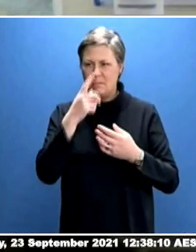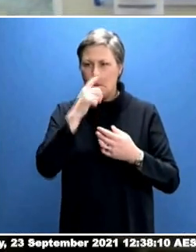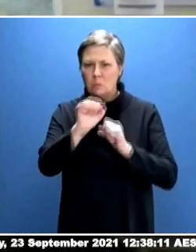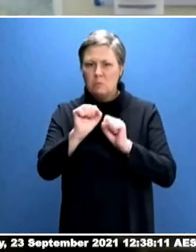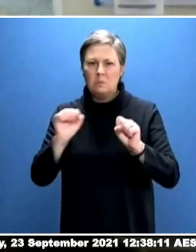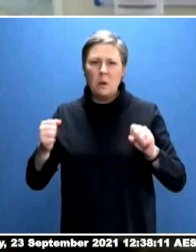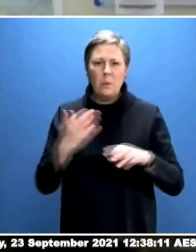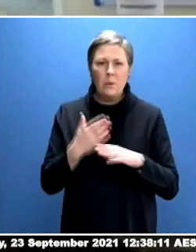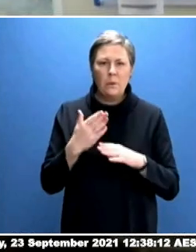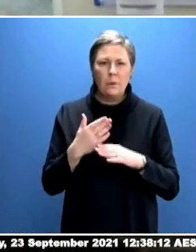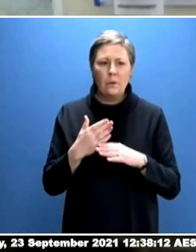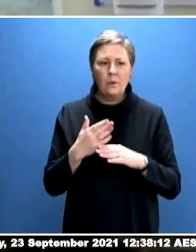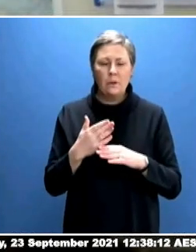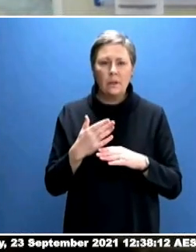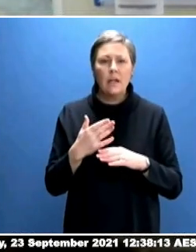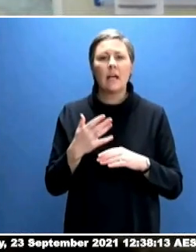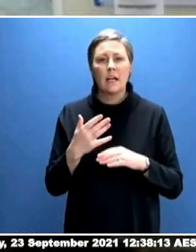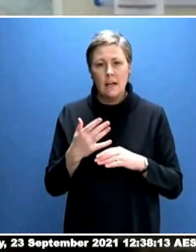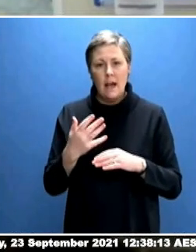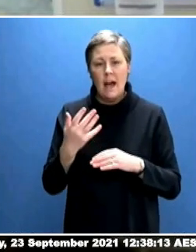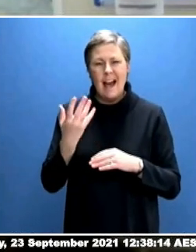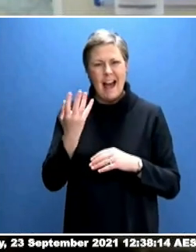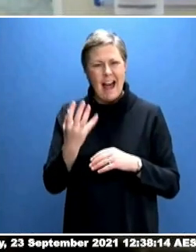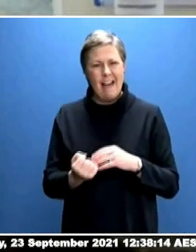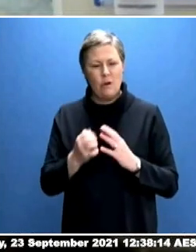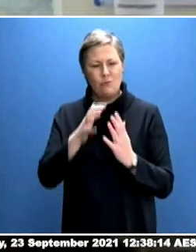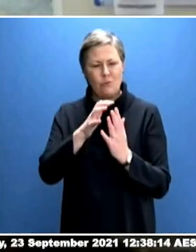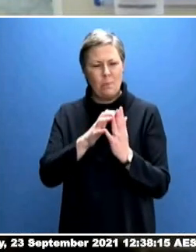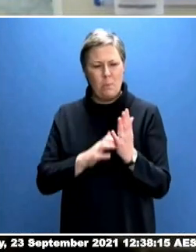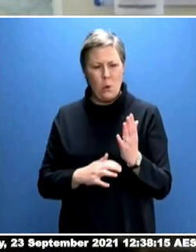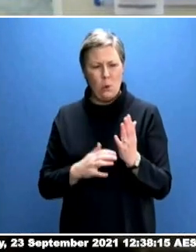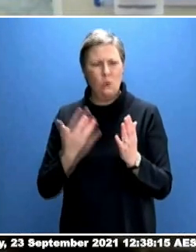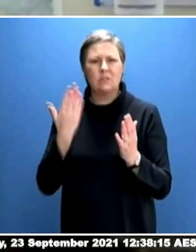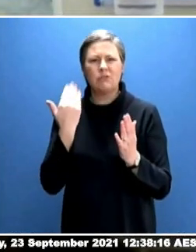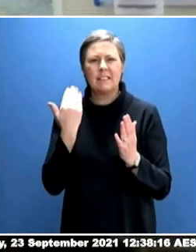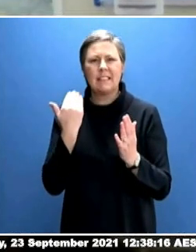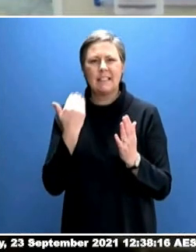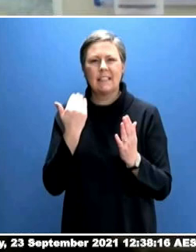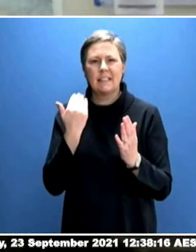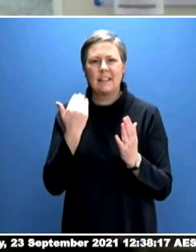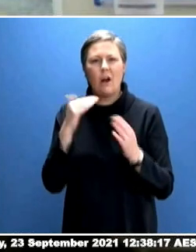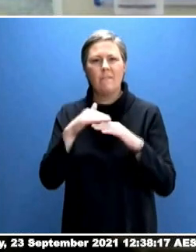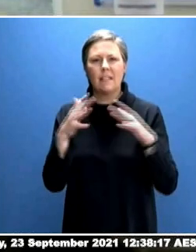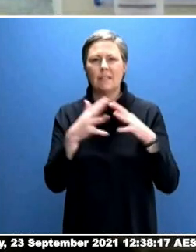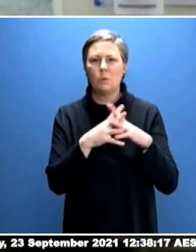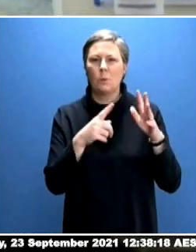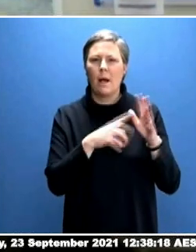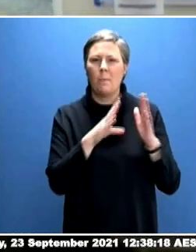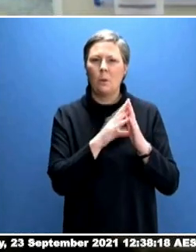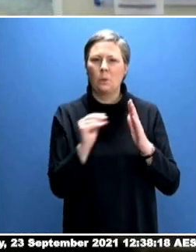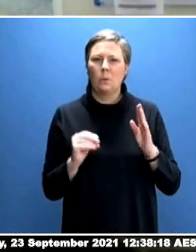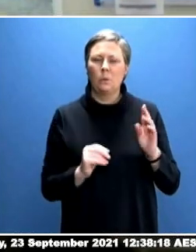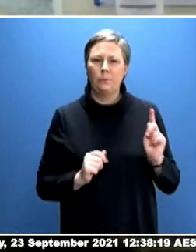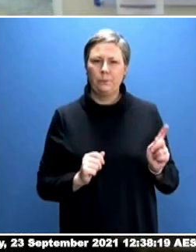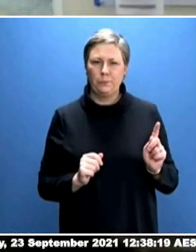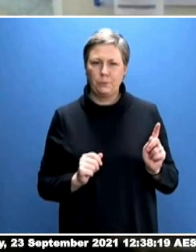report that was recently developed in relation to that WA model refers to some